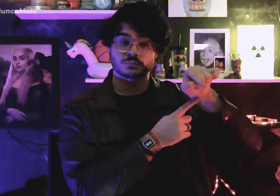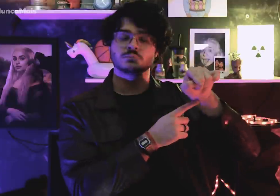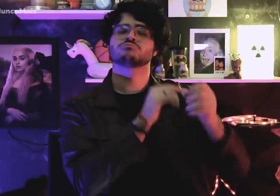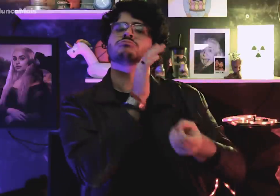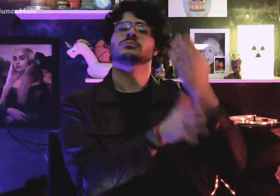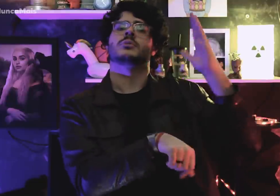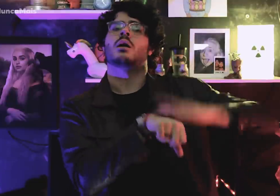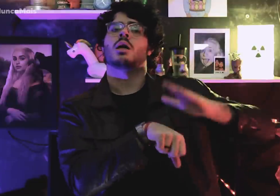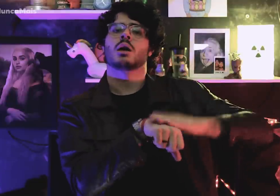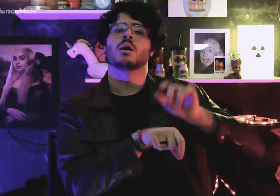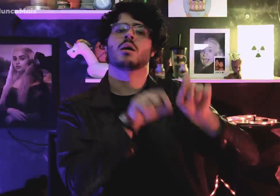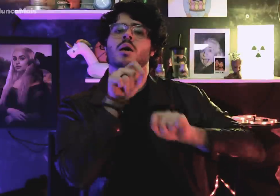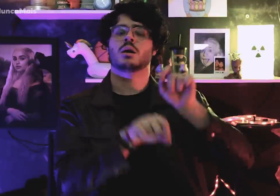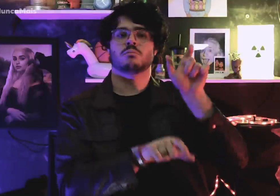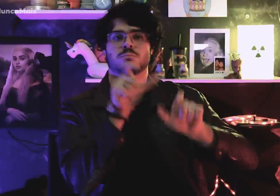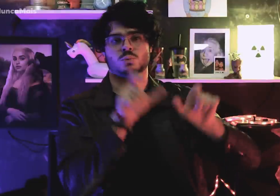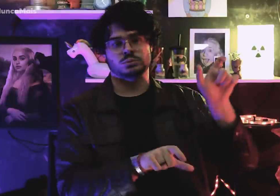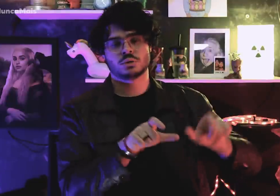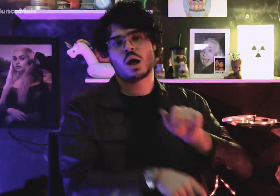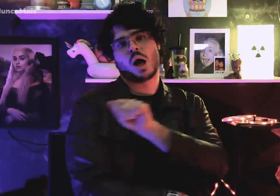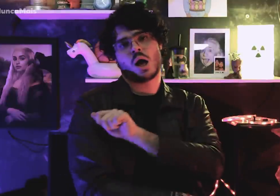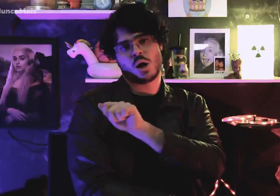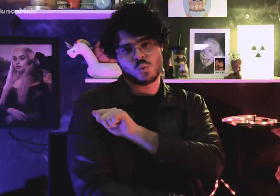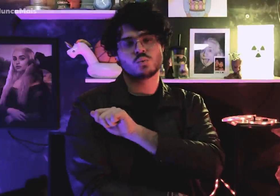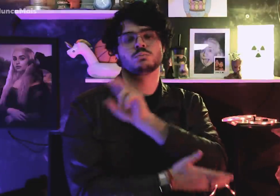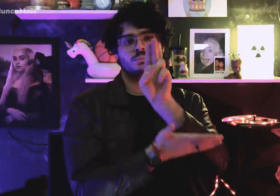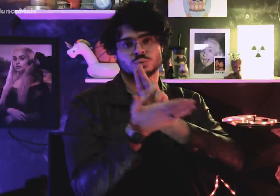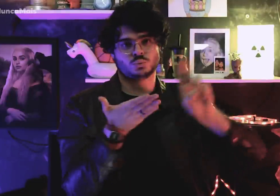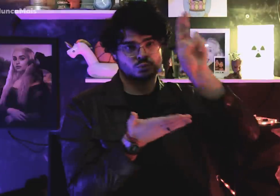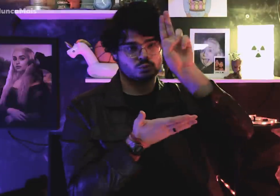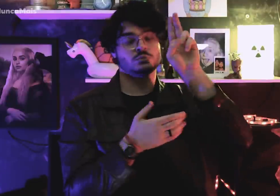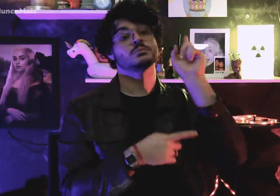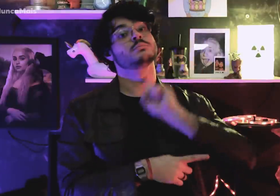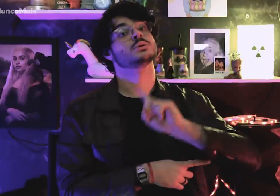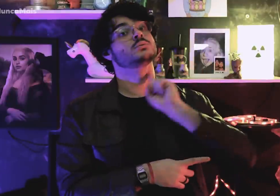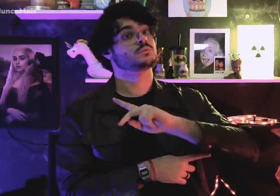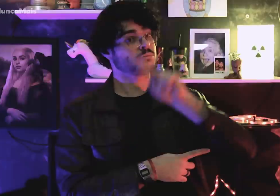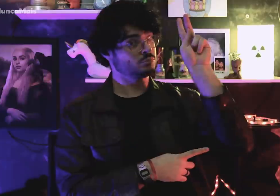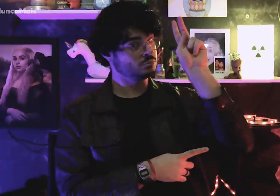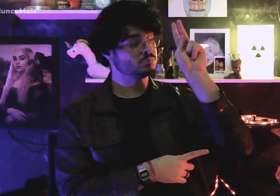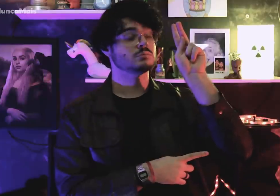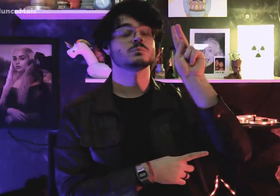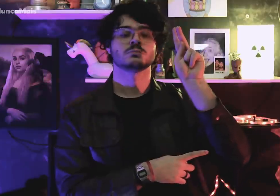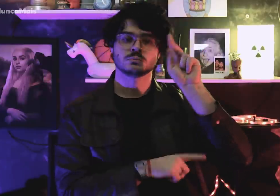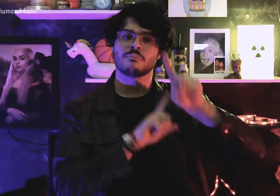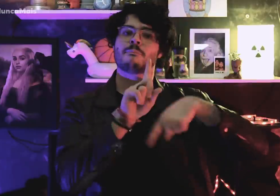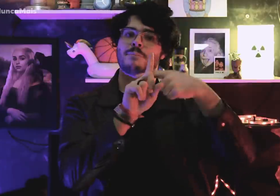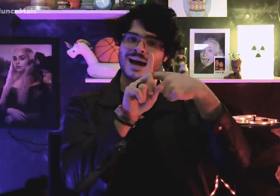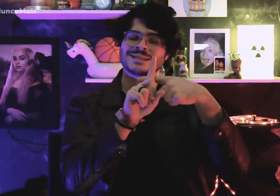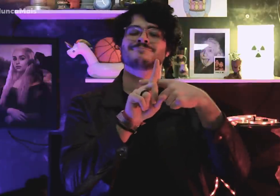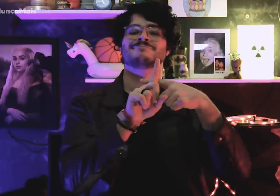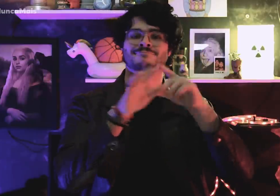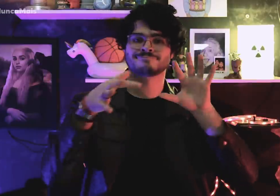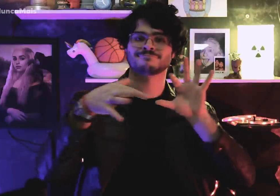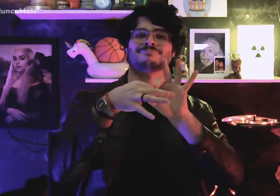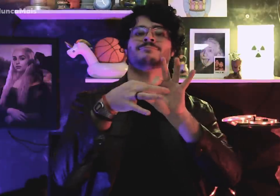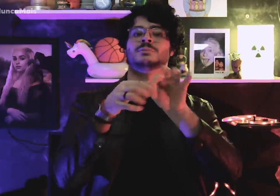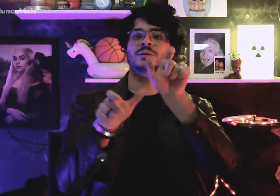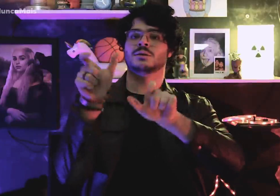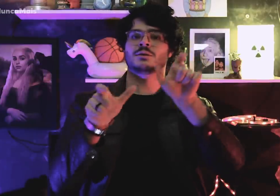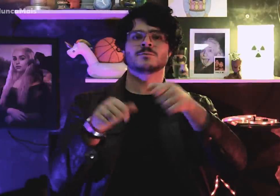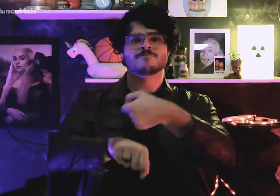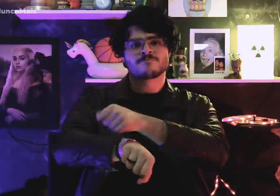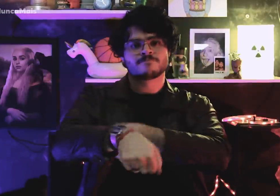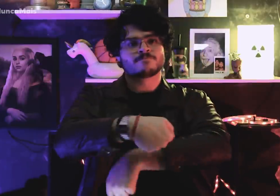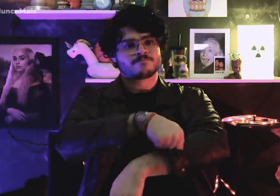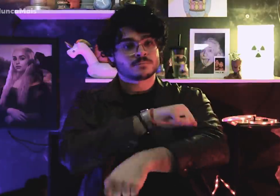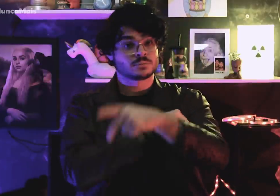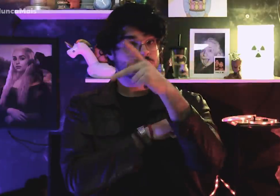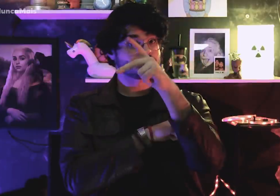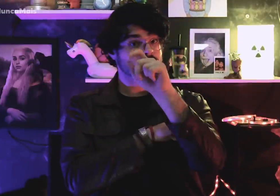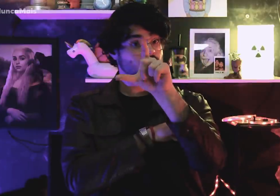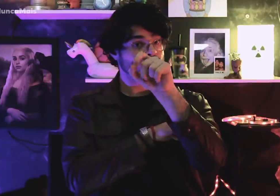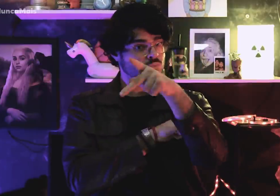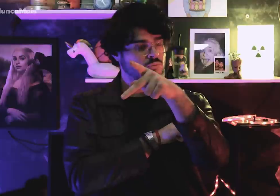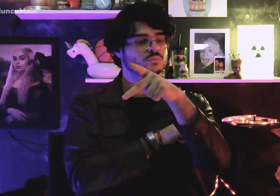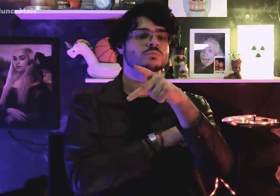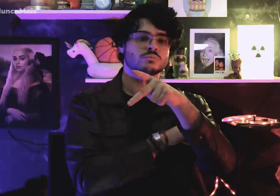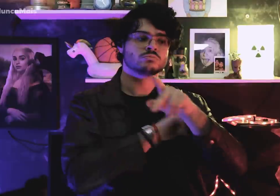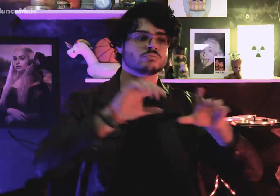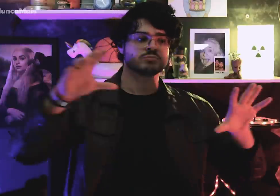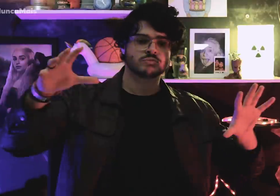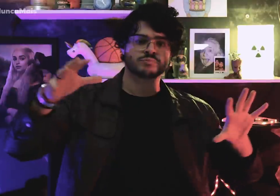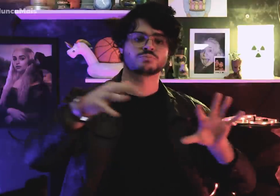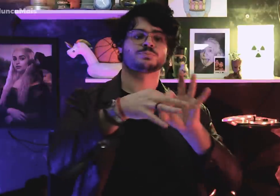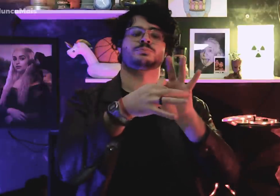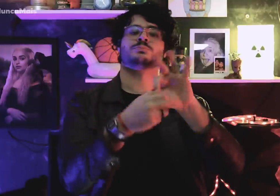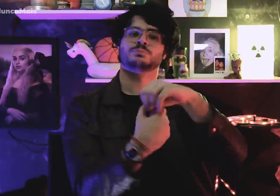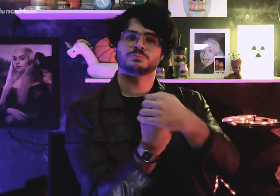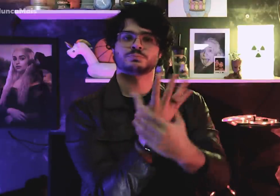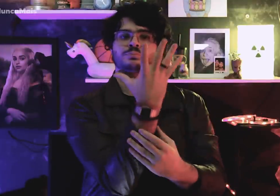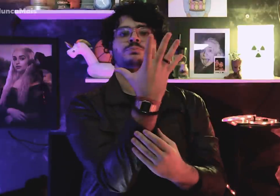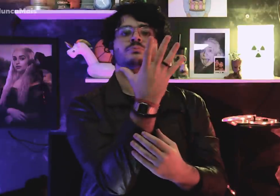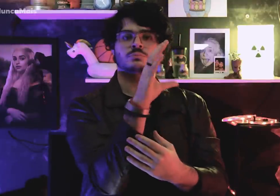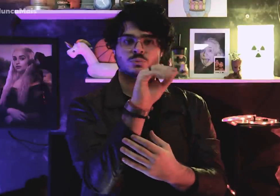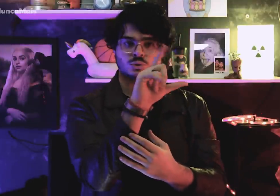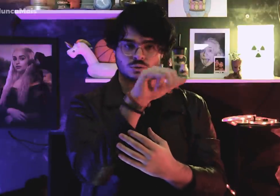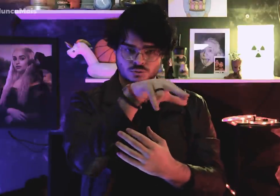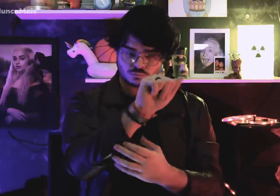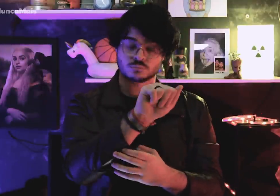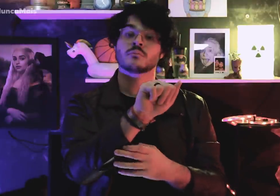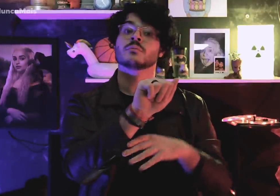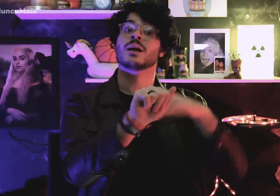which was founded by university students from Minas Gerais and some POLOP activists,